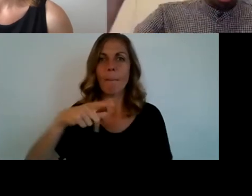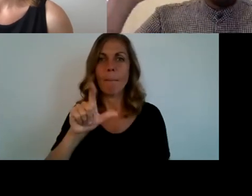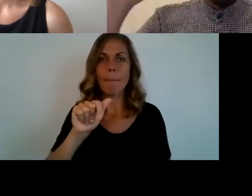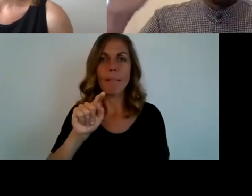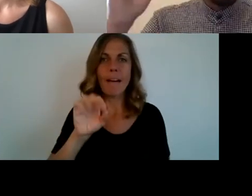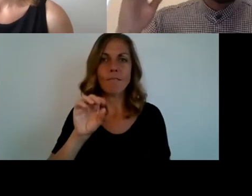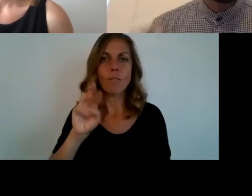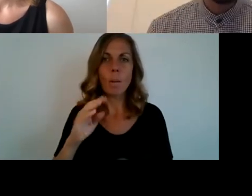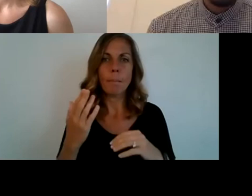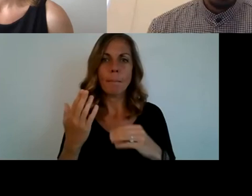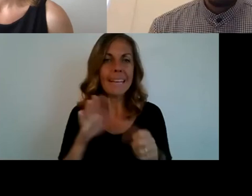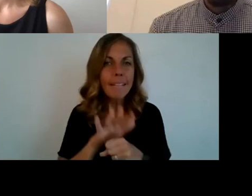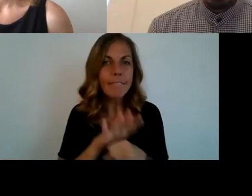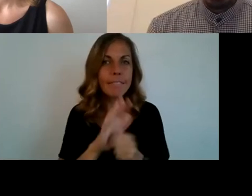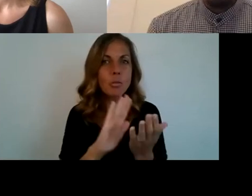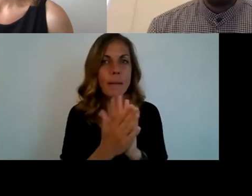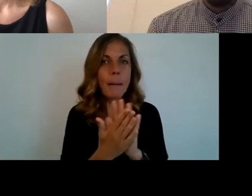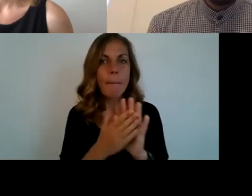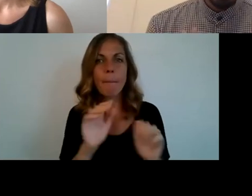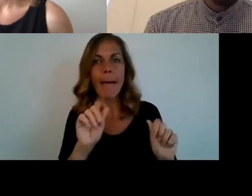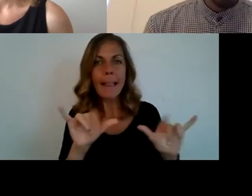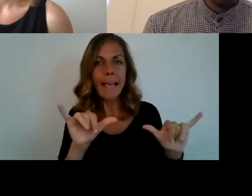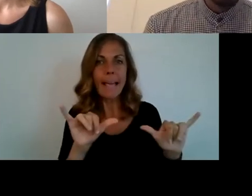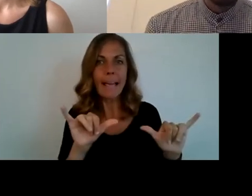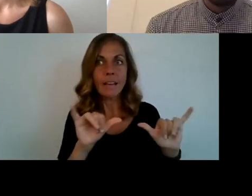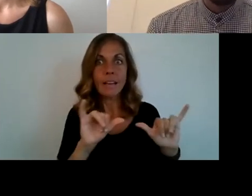an organizational level. I think right now we have we're in a position, and we have an